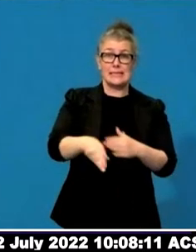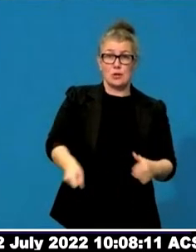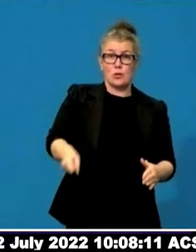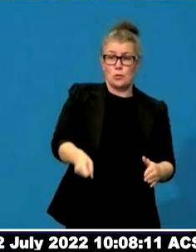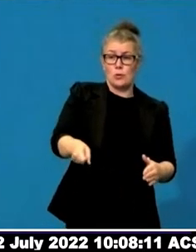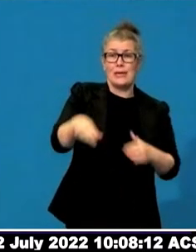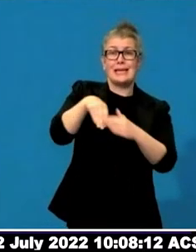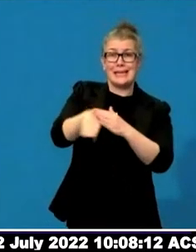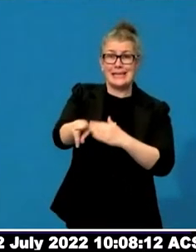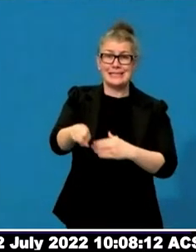Em is nodding.